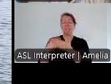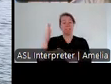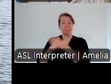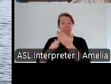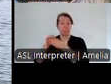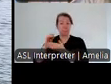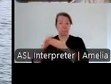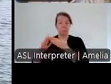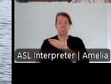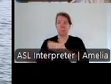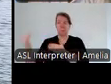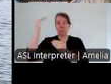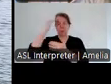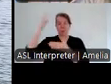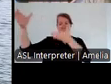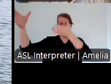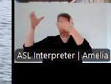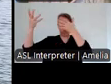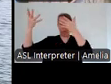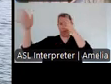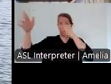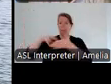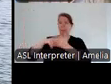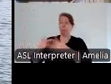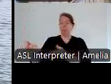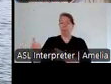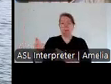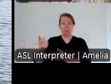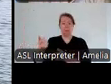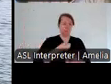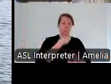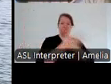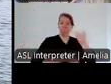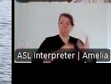it's a great way for them to talk, for them to share. I really believe in teaching and learning contexts.